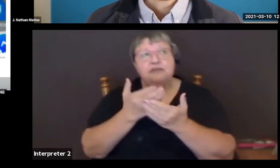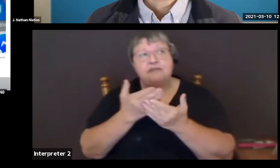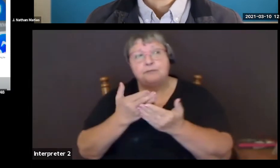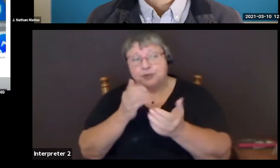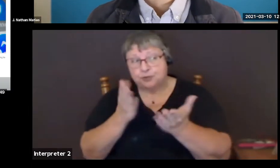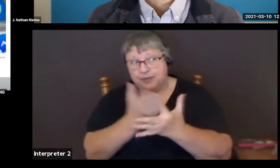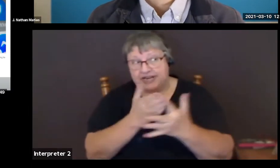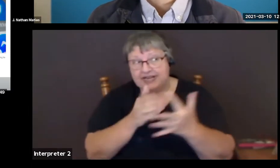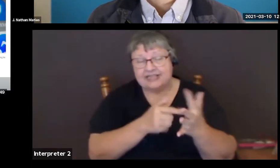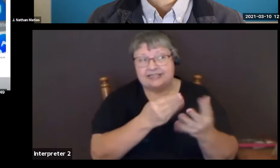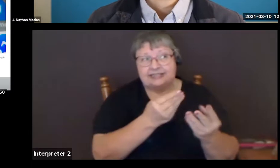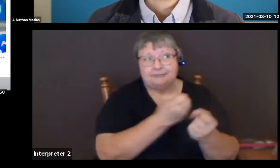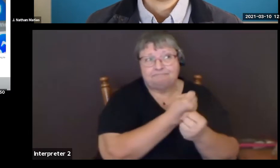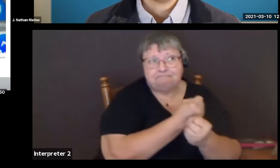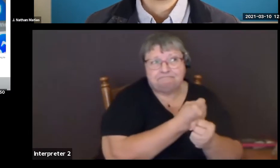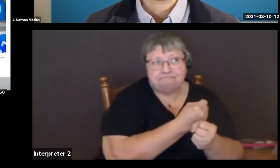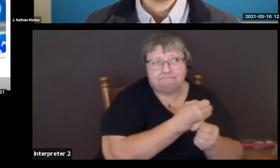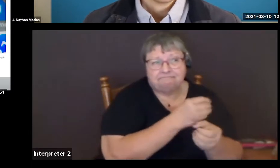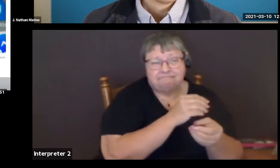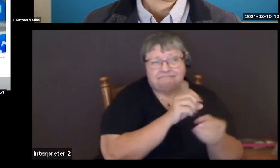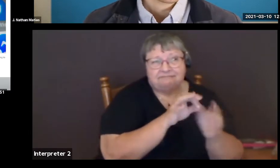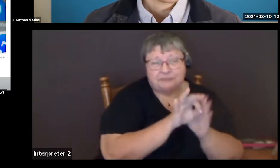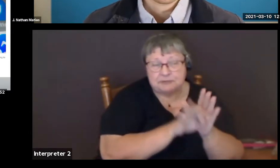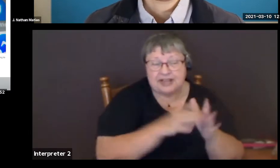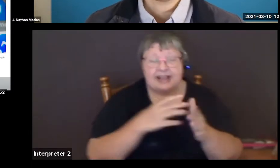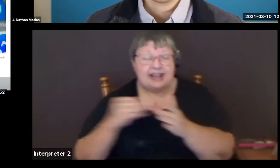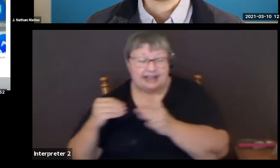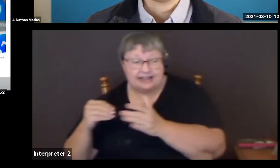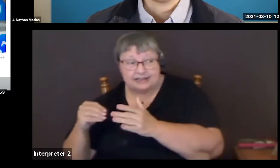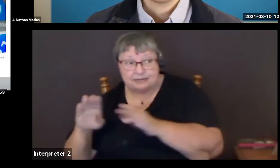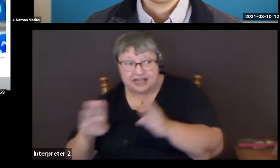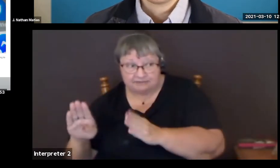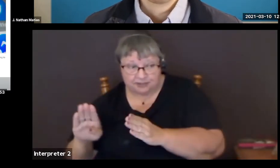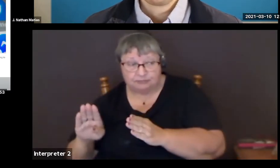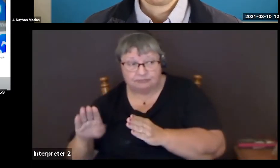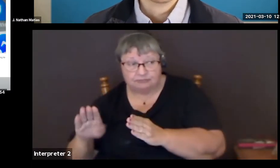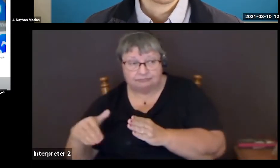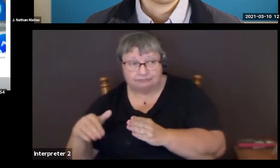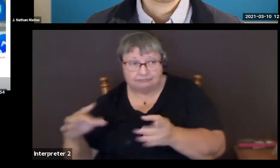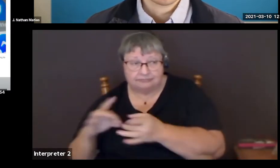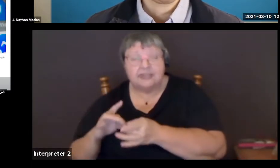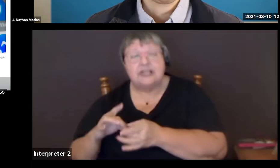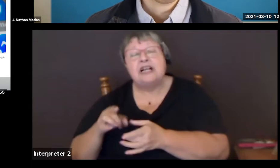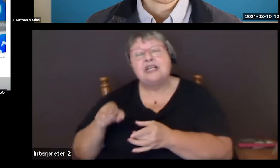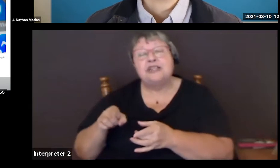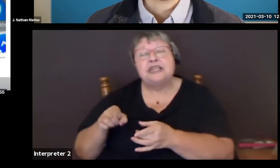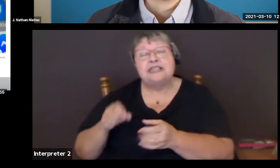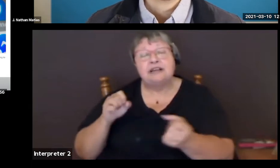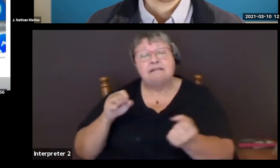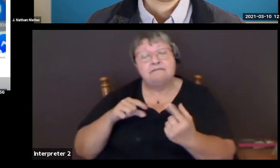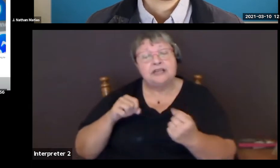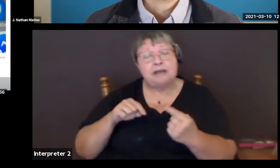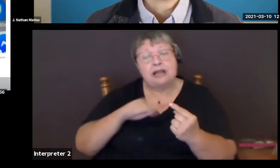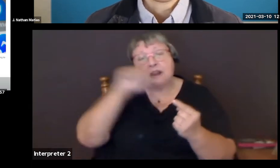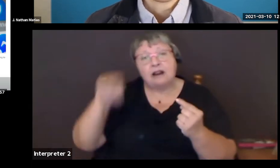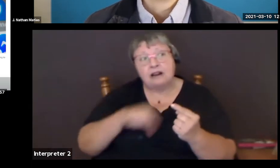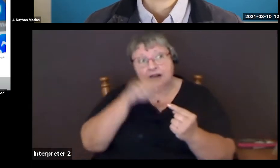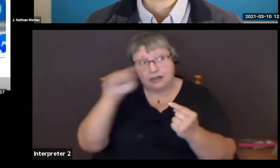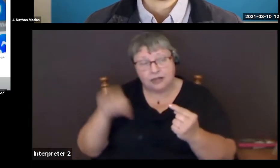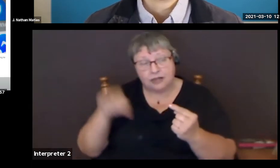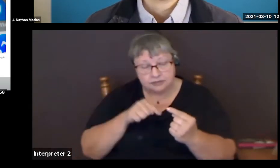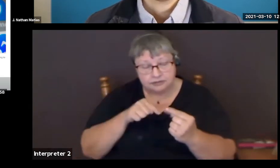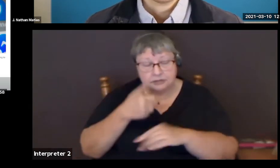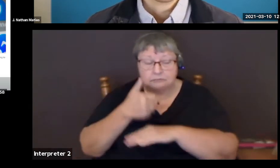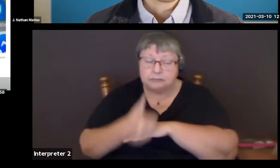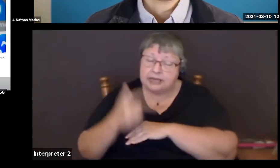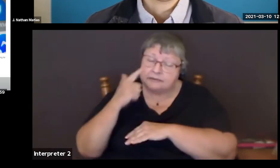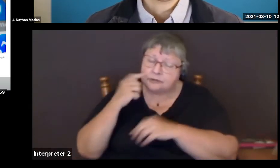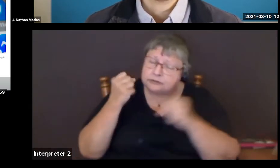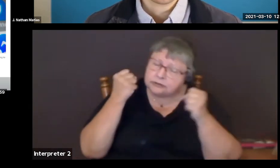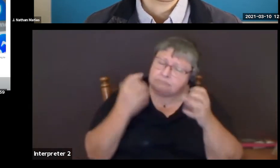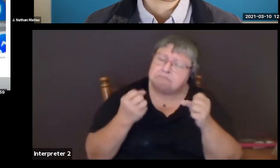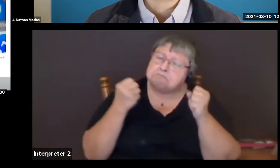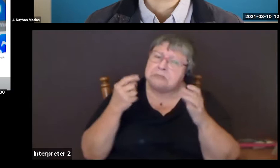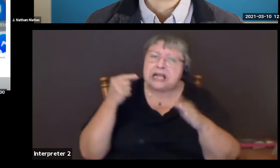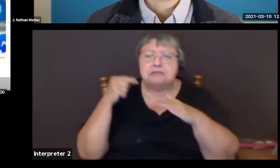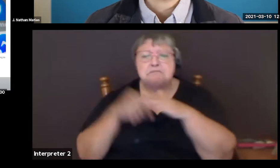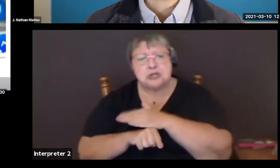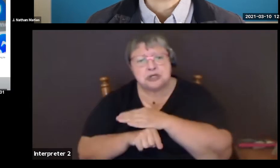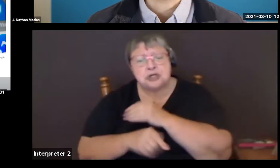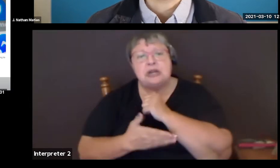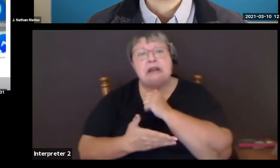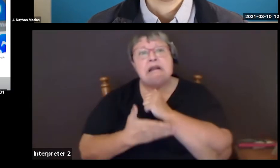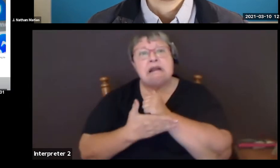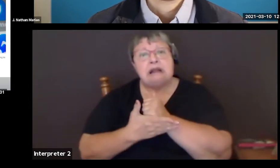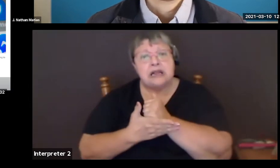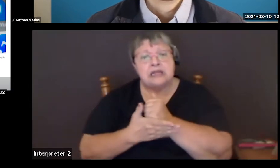Now the problem of interrelated human and machine behavior is a deep and pervasive one. These feedback loops have been blamed for mass murder for self harm and suicide and health misinformation, just to name a few.